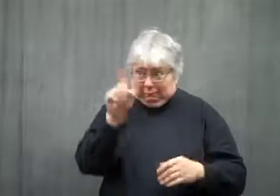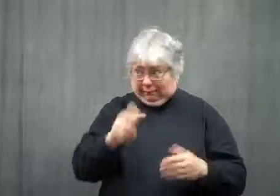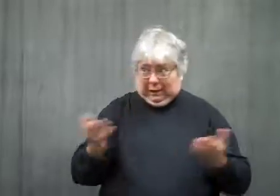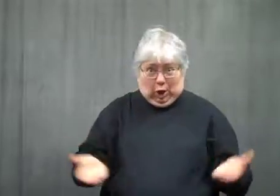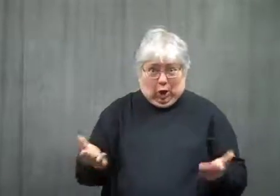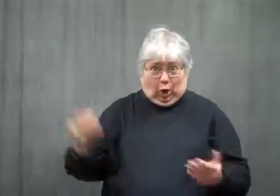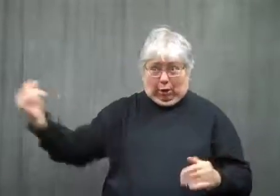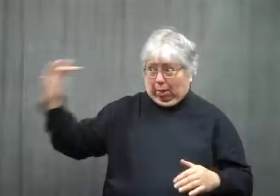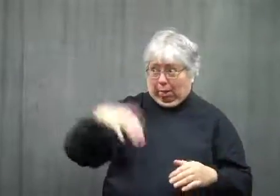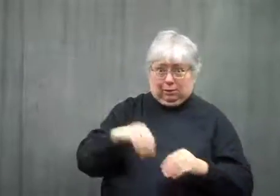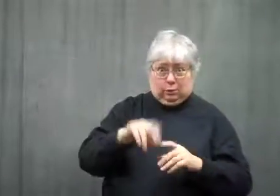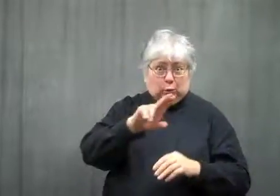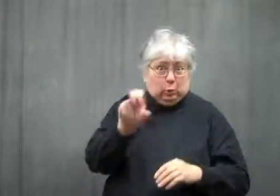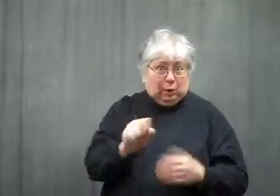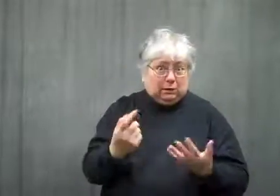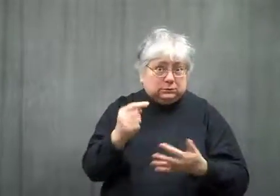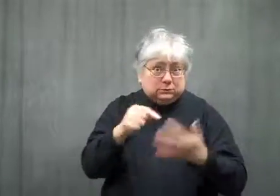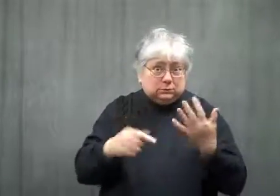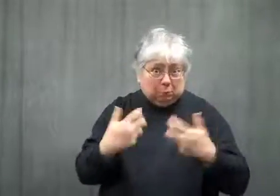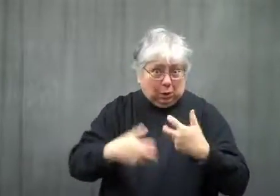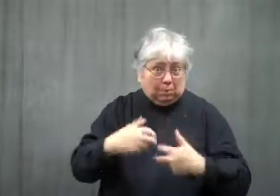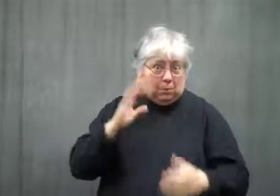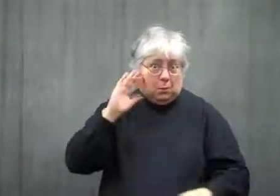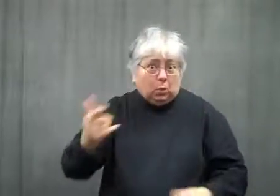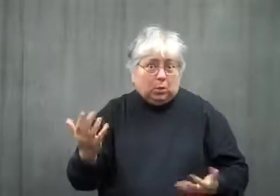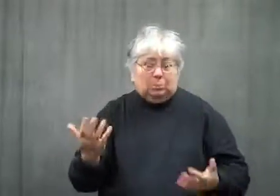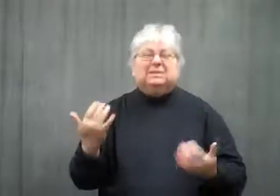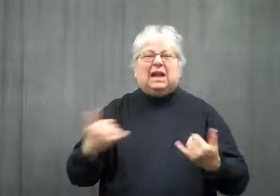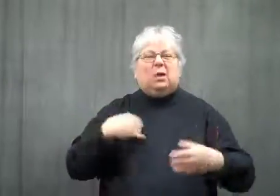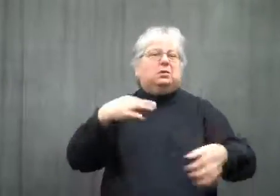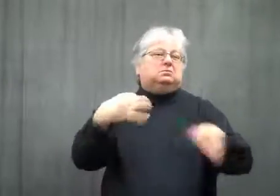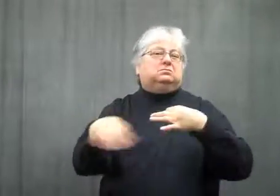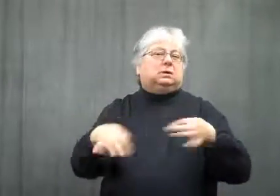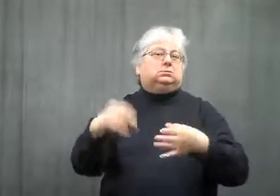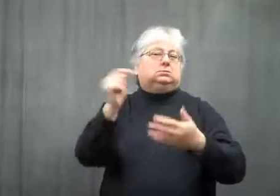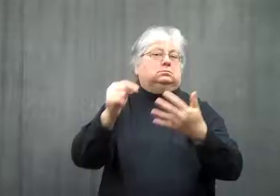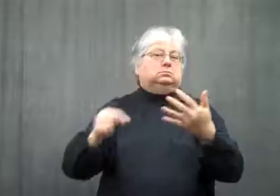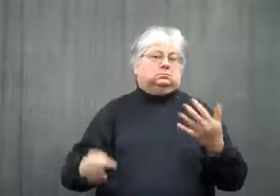Will it affect people in the U.S. and cause problems? I'll explain all of these questions.